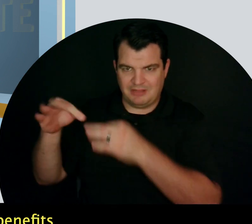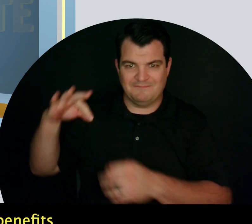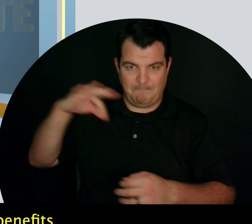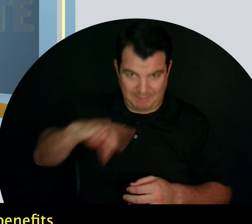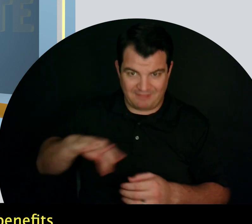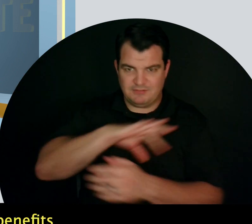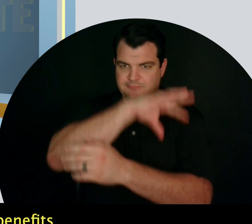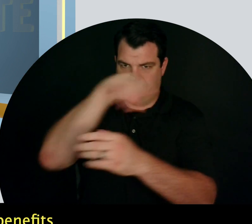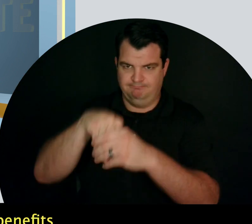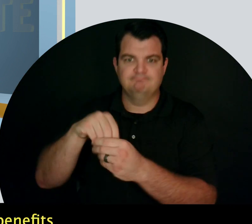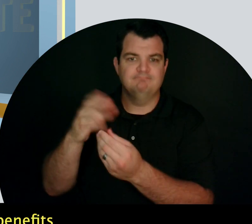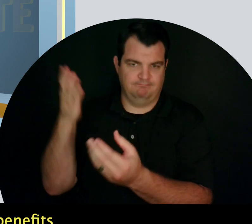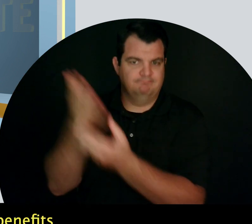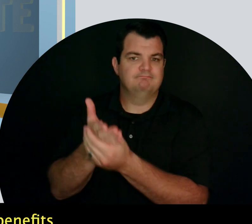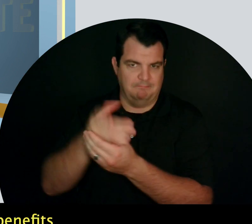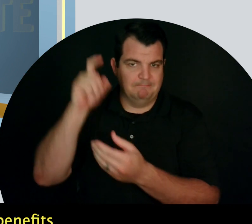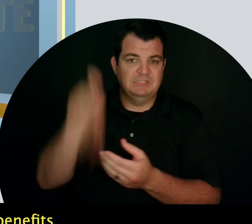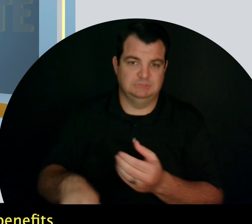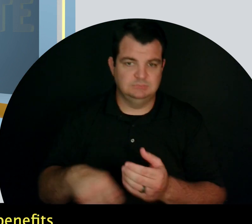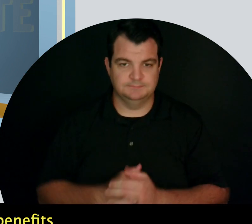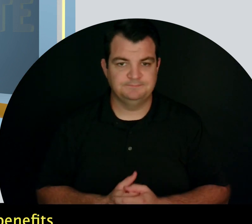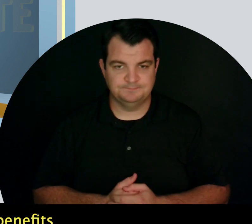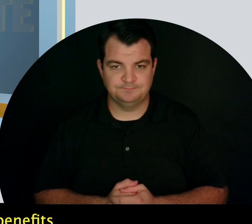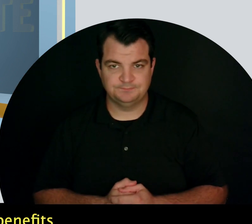the explanation of benefits from their insurance carrier.